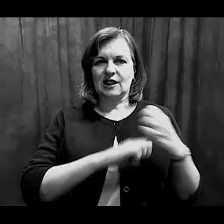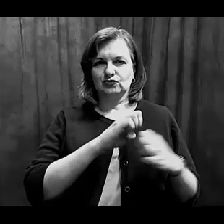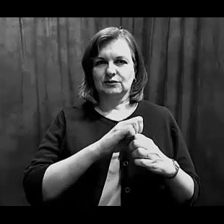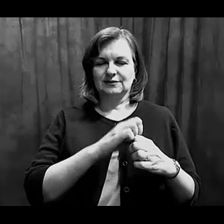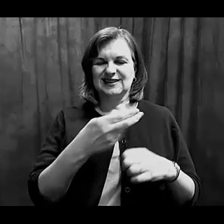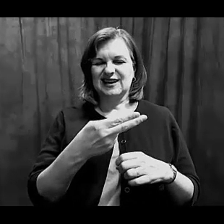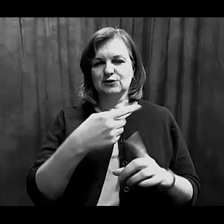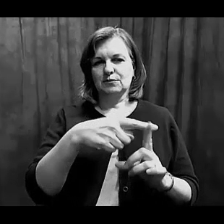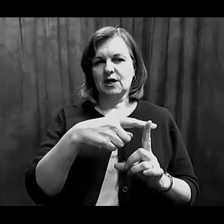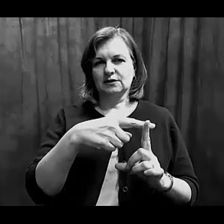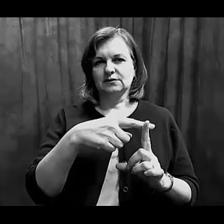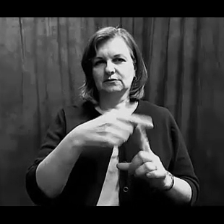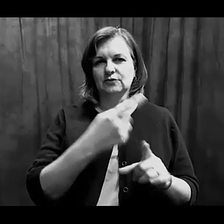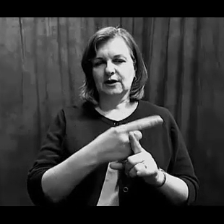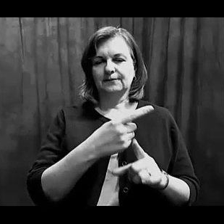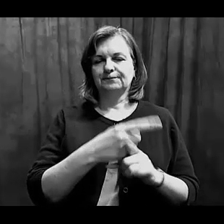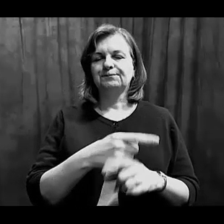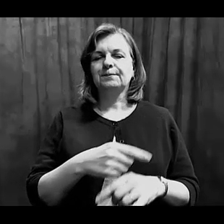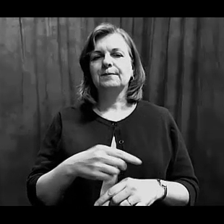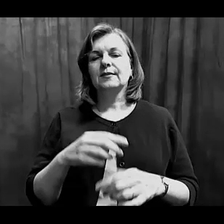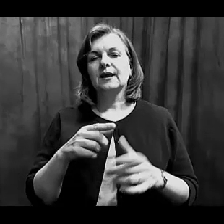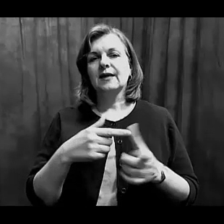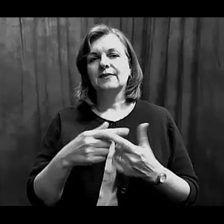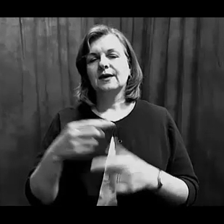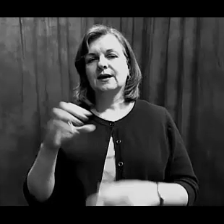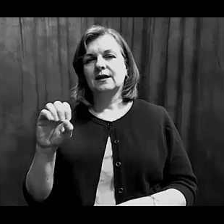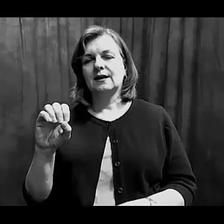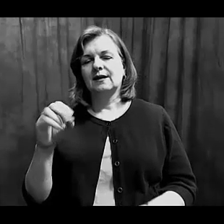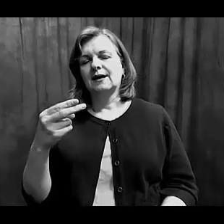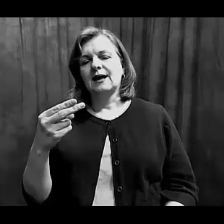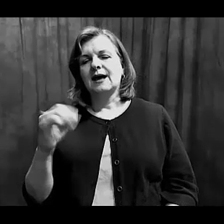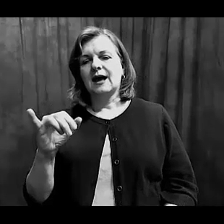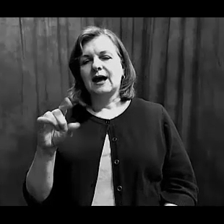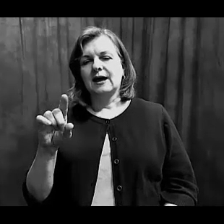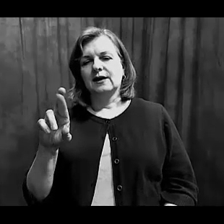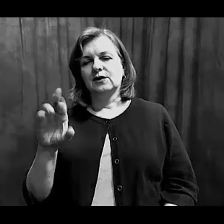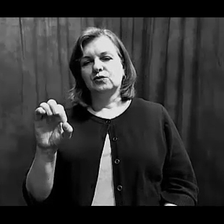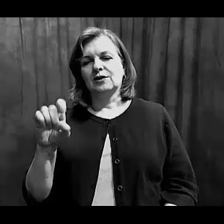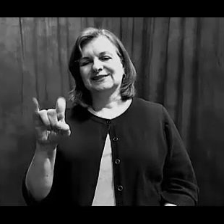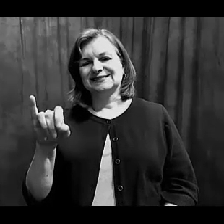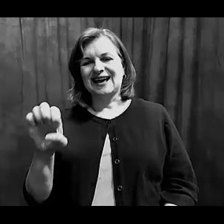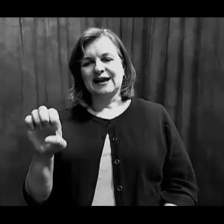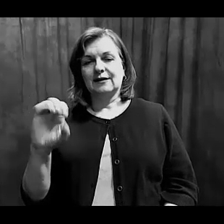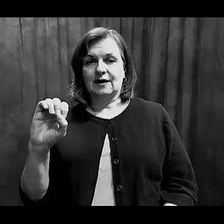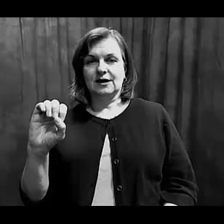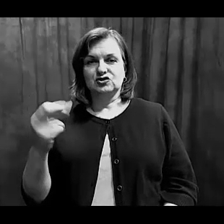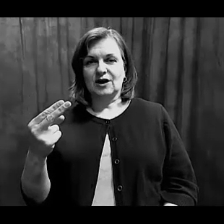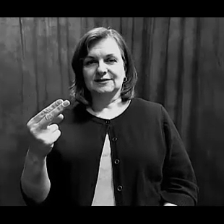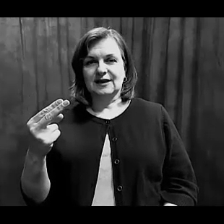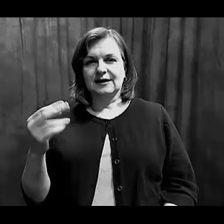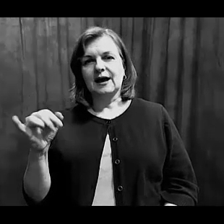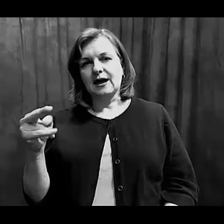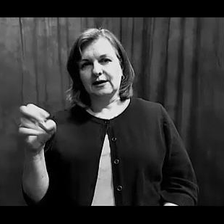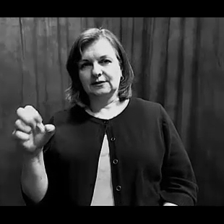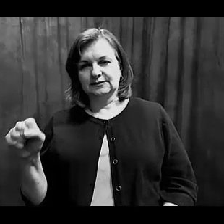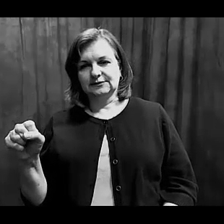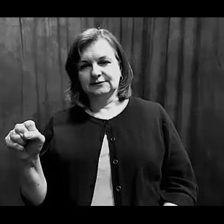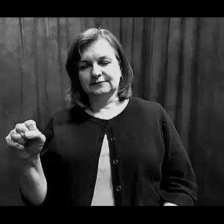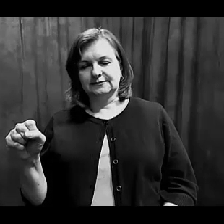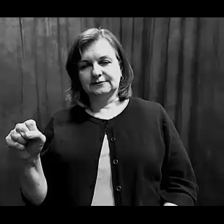gives you H+ we said it has the positive charge and hydroxide ions